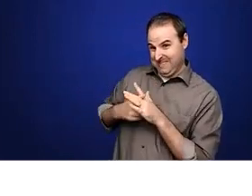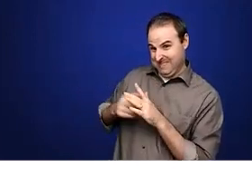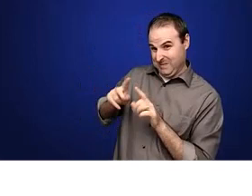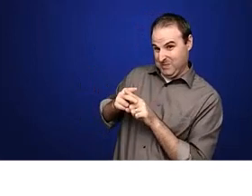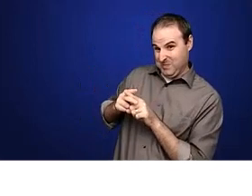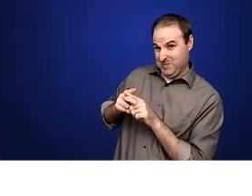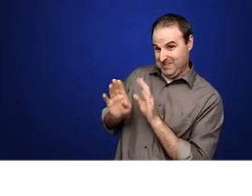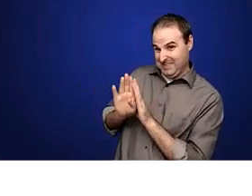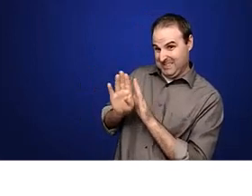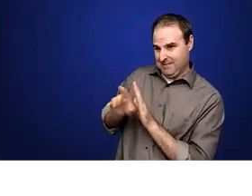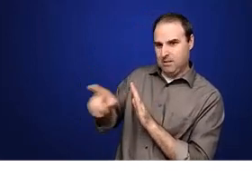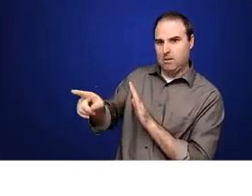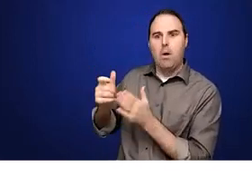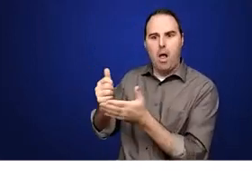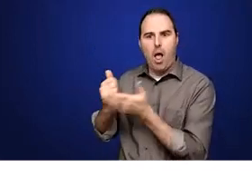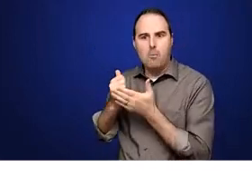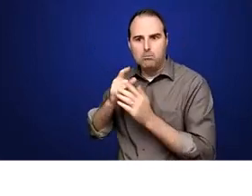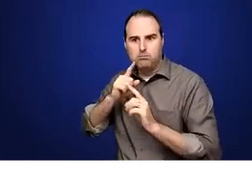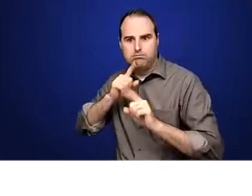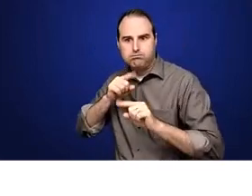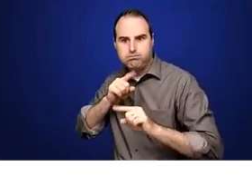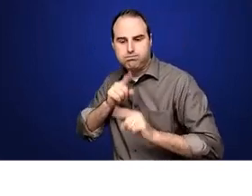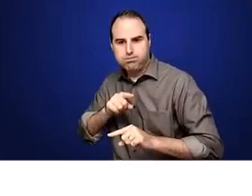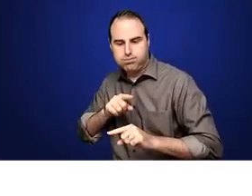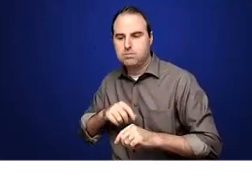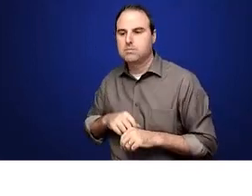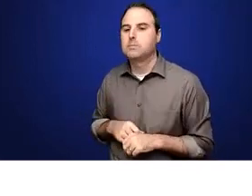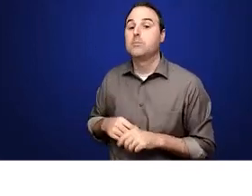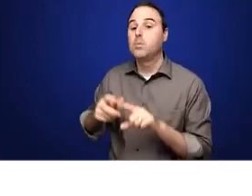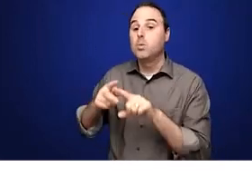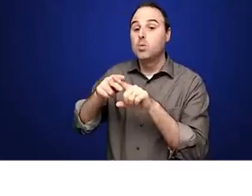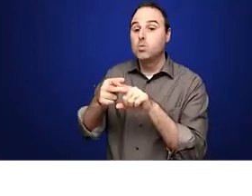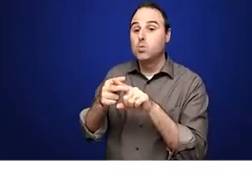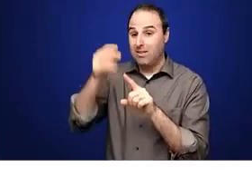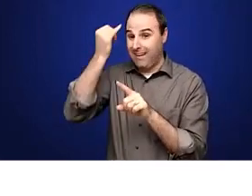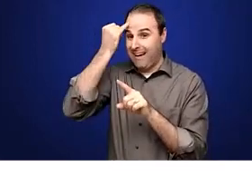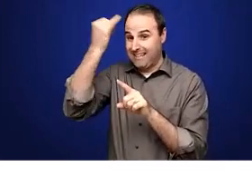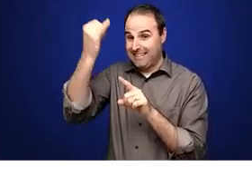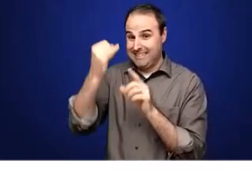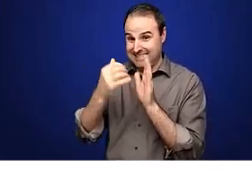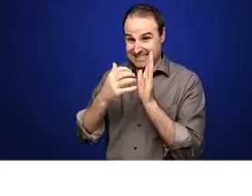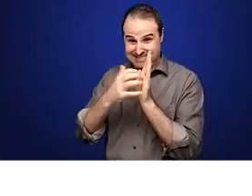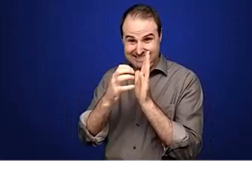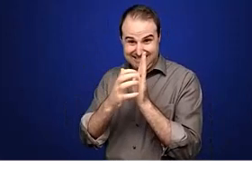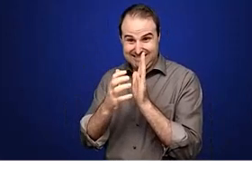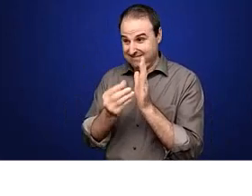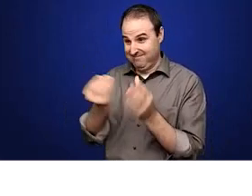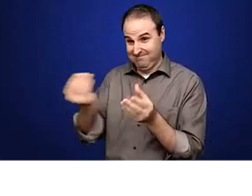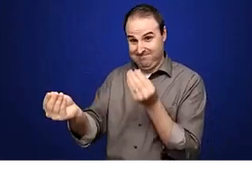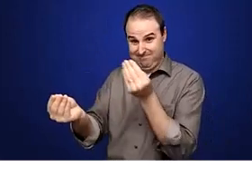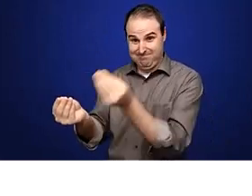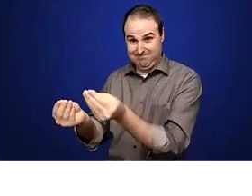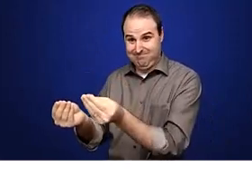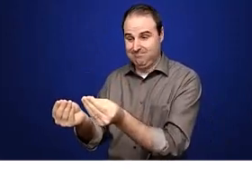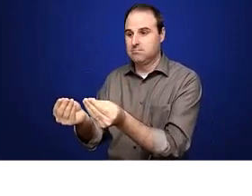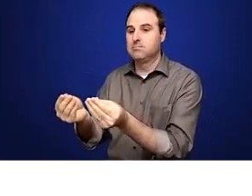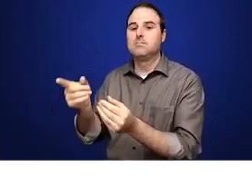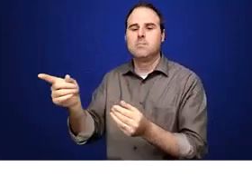And then once the tools were drafted, they provided detailed line-by-line review of the draft. And we actually ended up making several changes